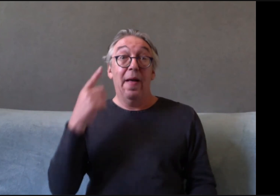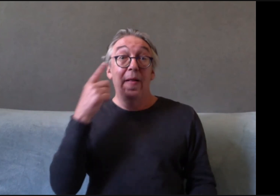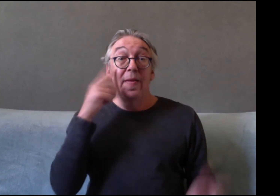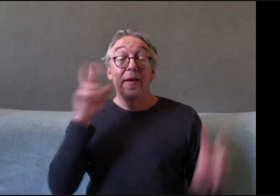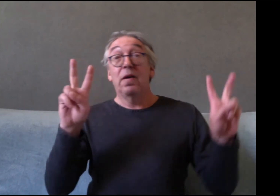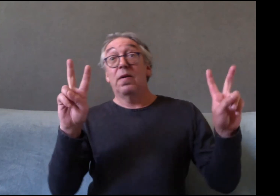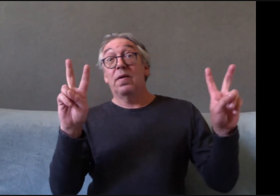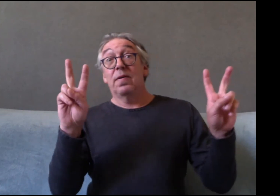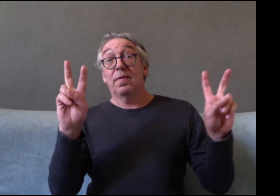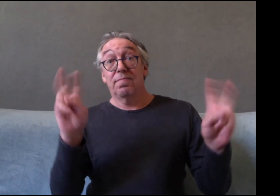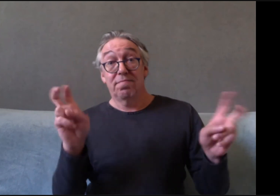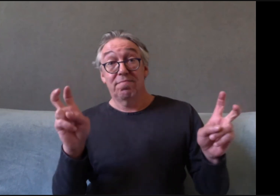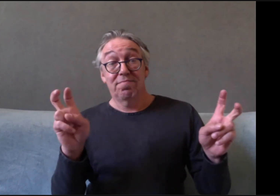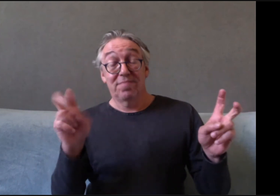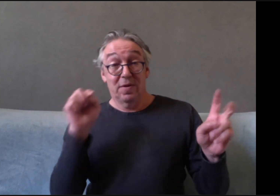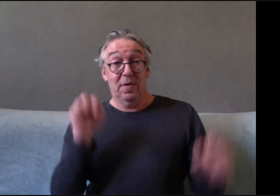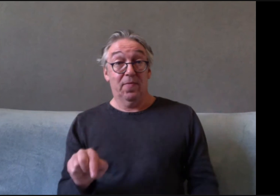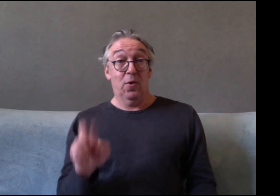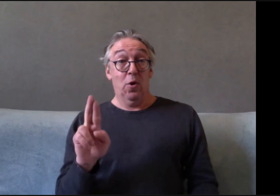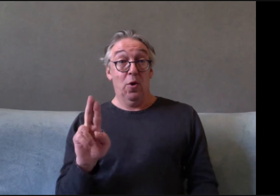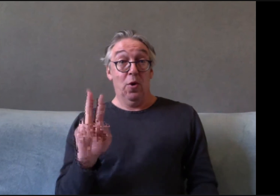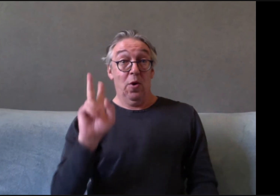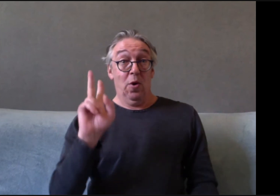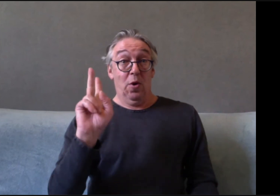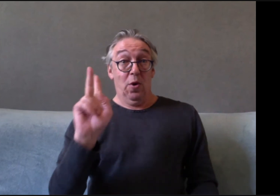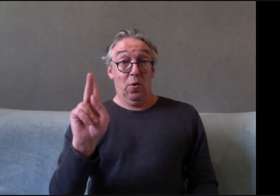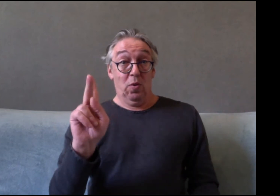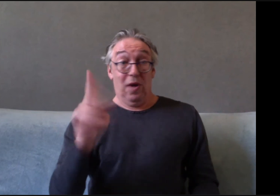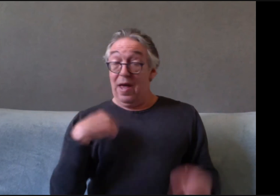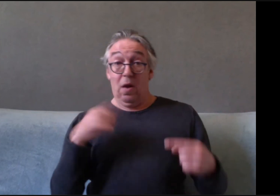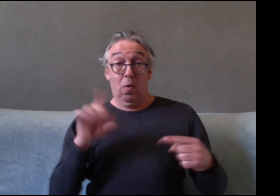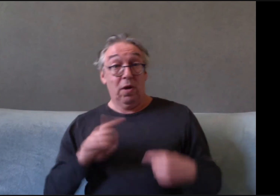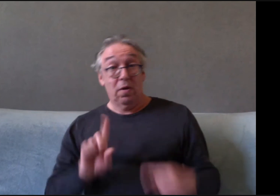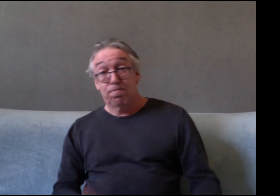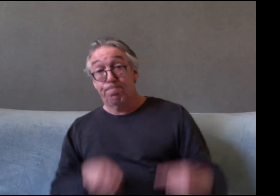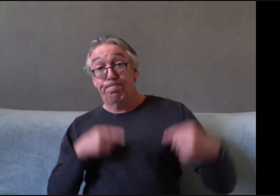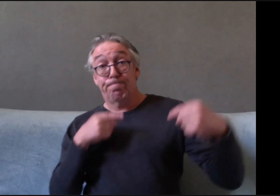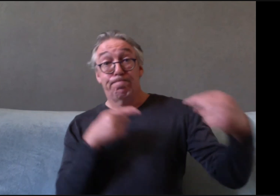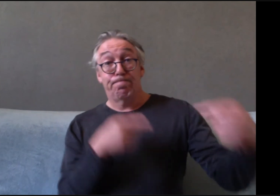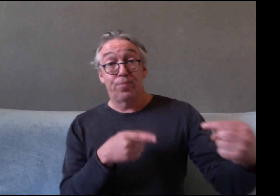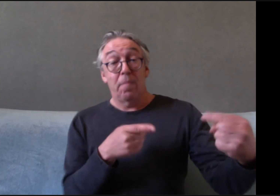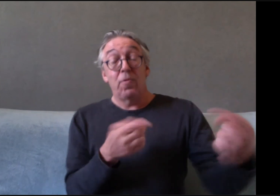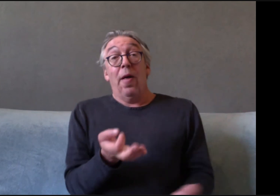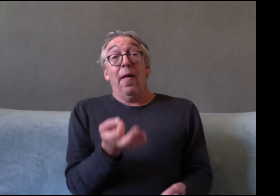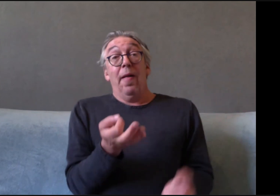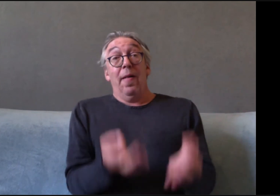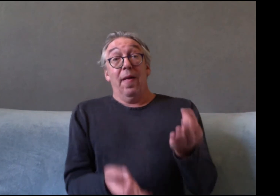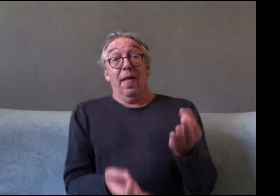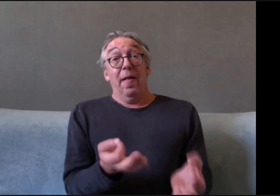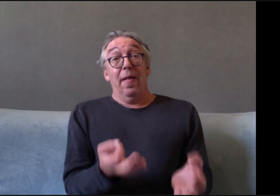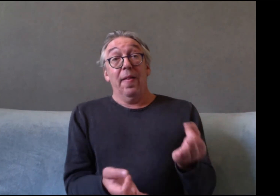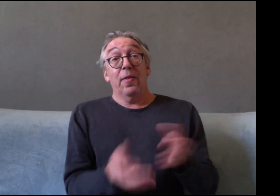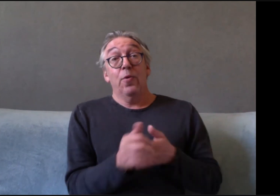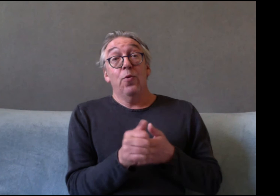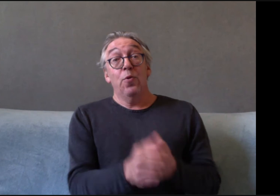In the UK we had to fight the ethical guidelines published and got them revised but we're still finding